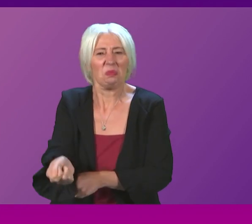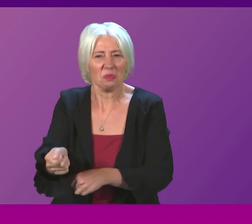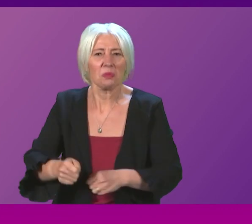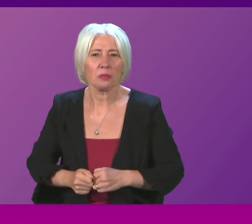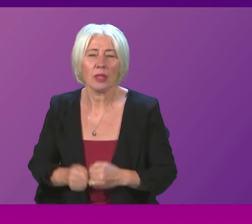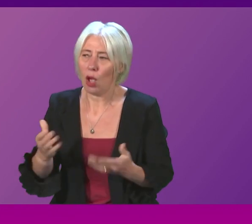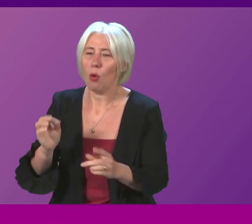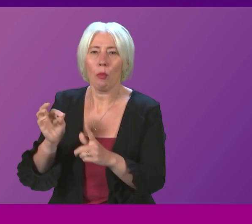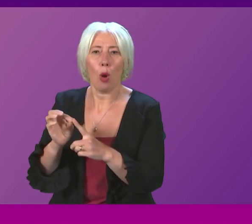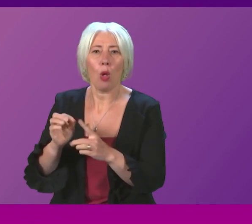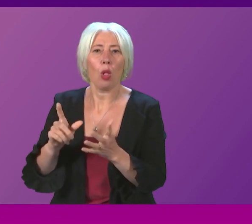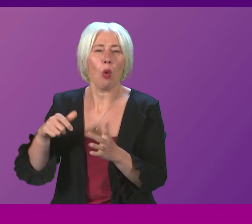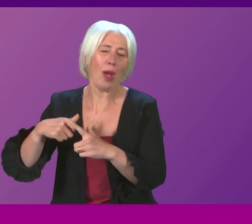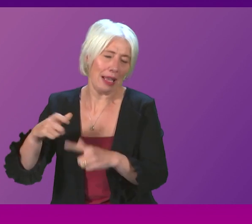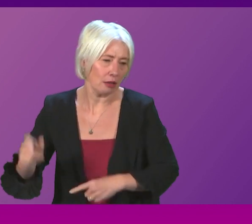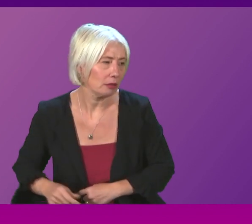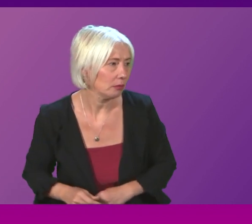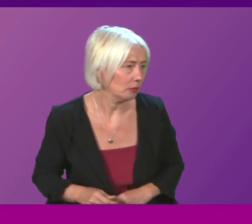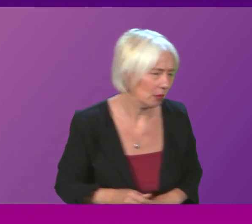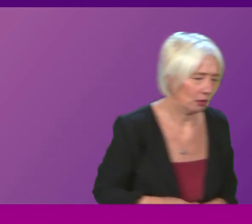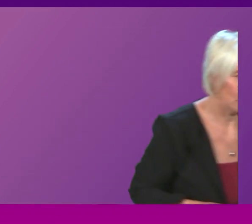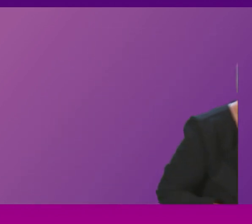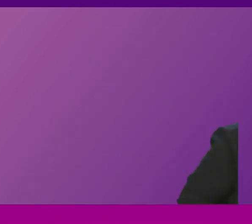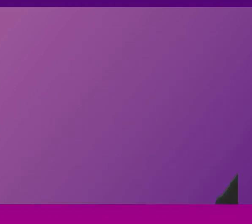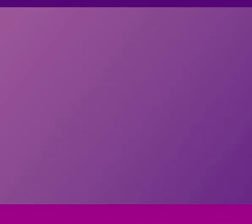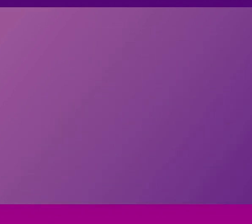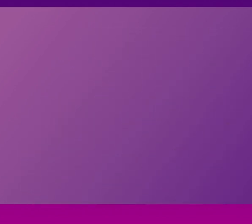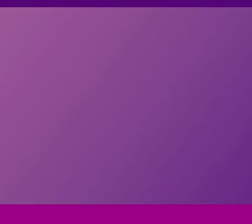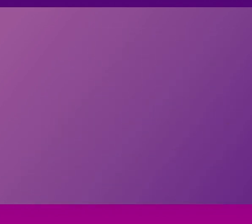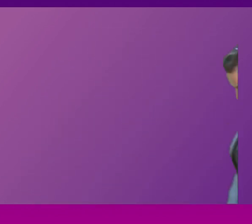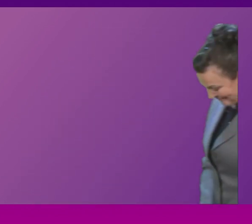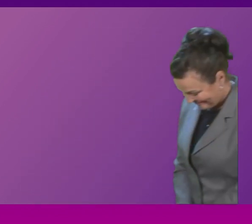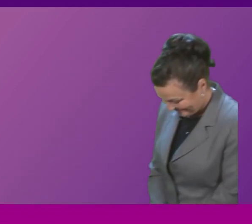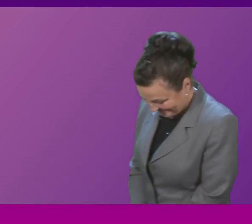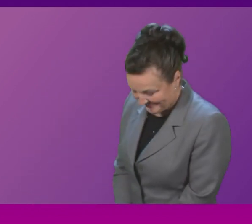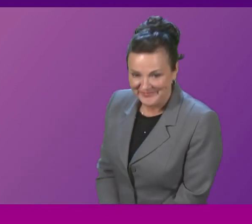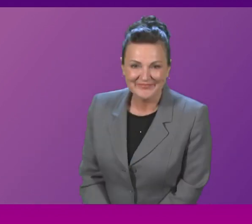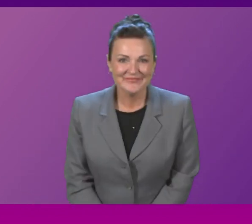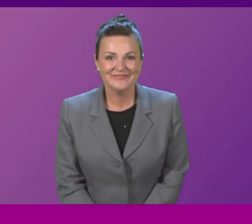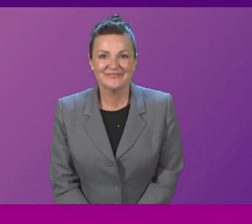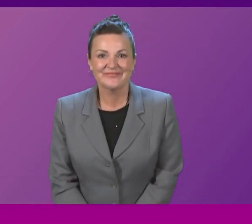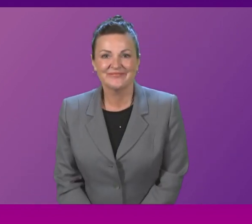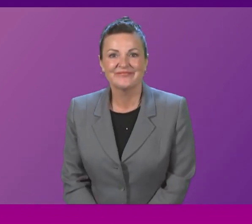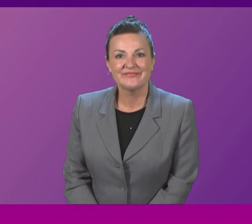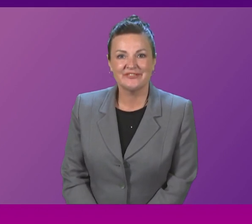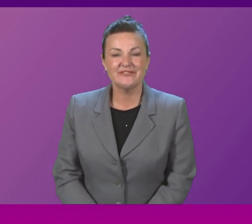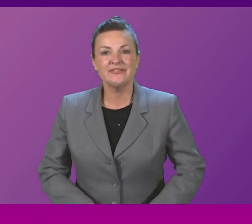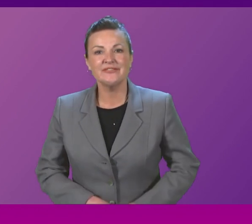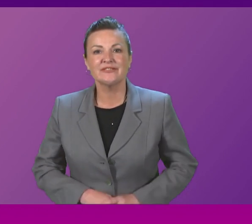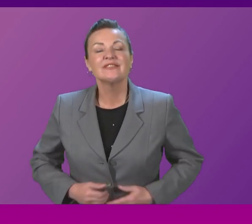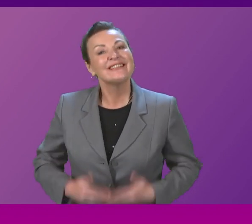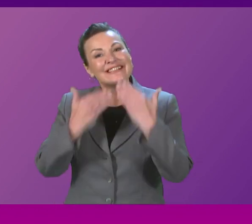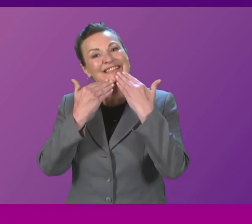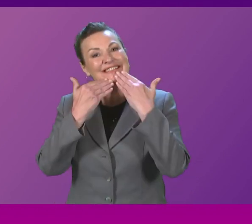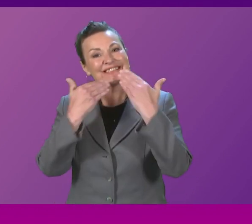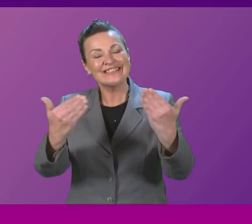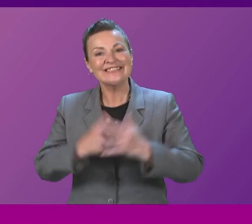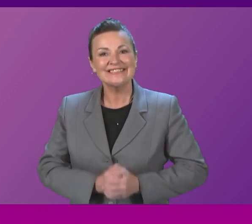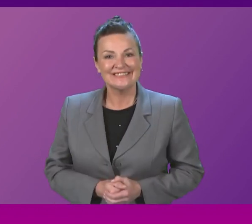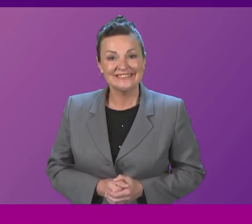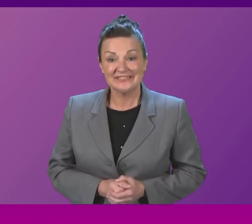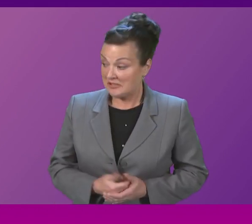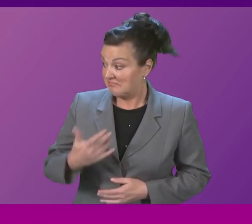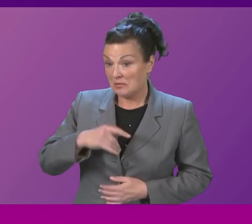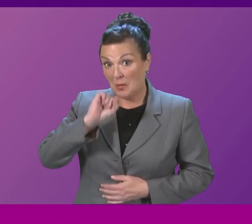On Sunday, international teams will begin to compete for the biggest prize in world